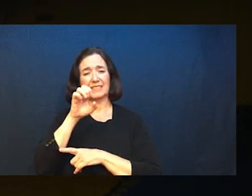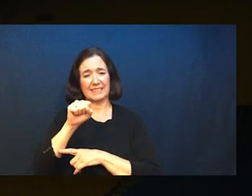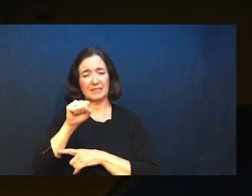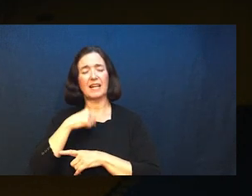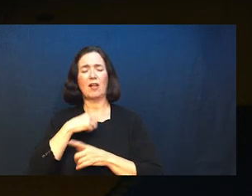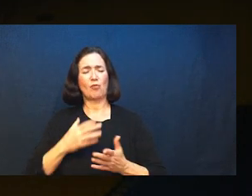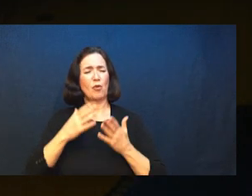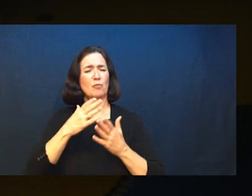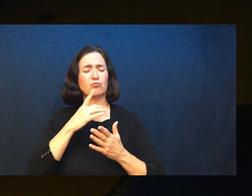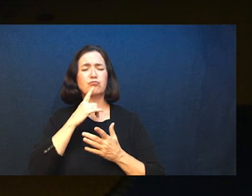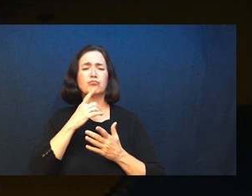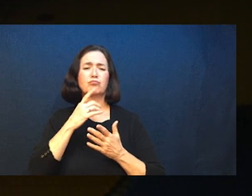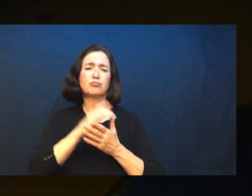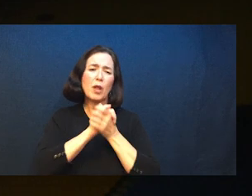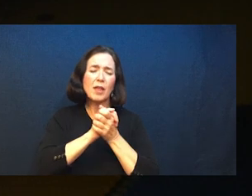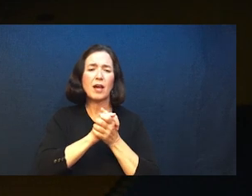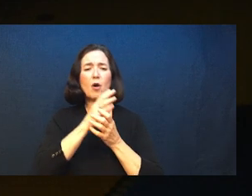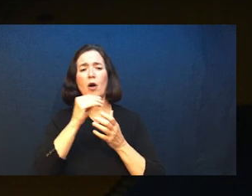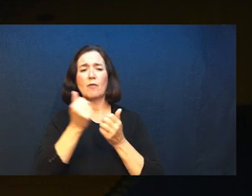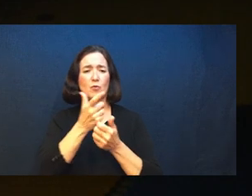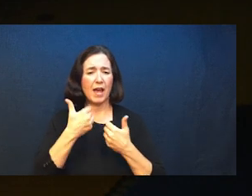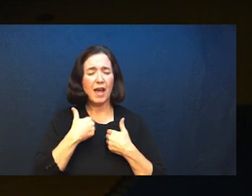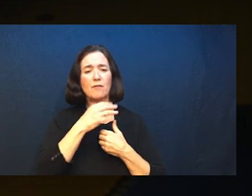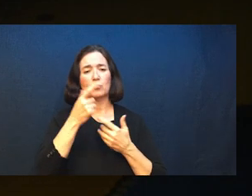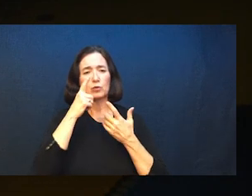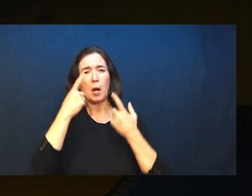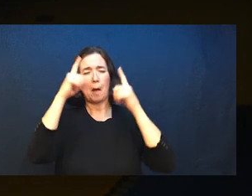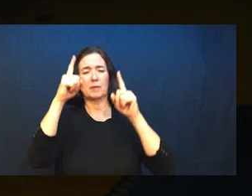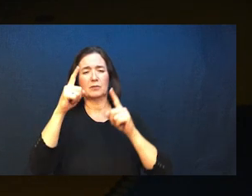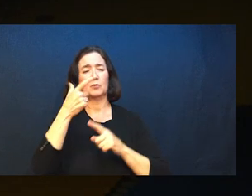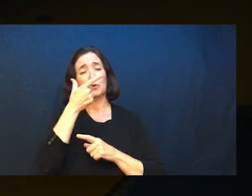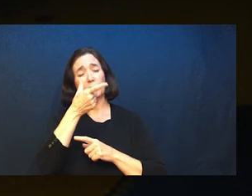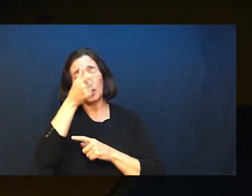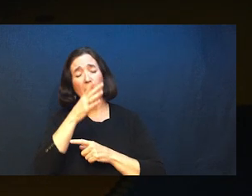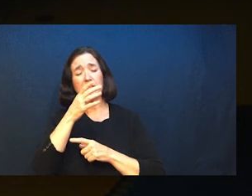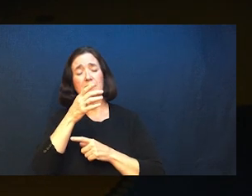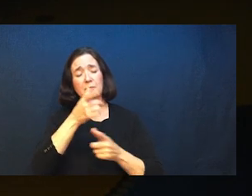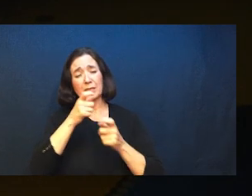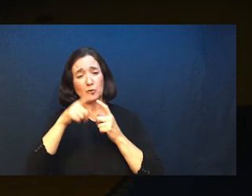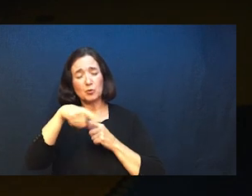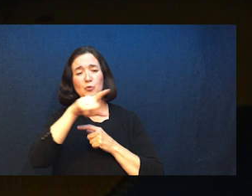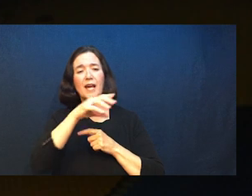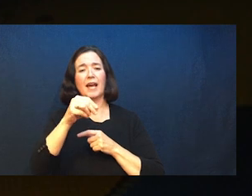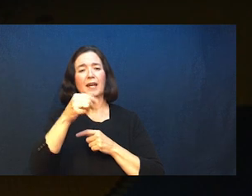on all that you have and will accomplish. Godspeed to each of you, and go Bucs!